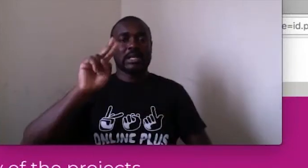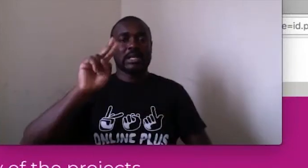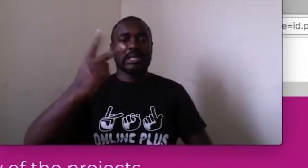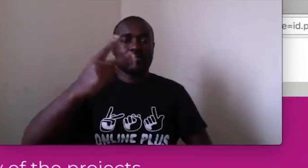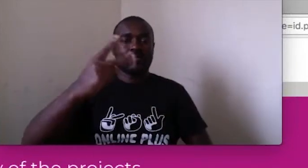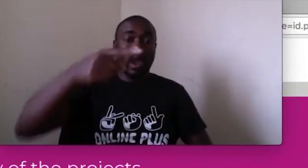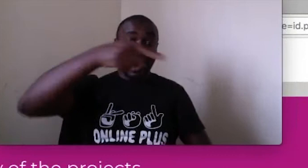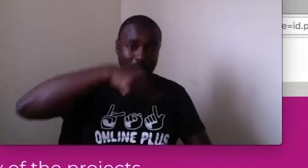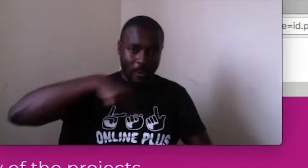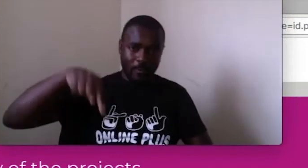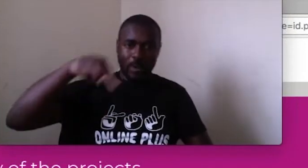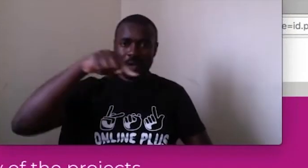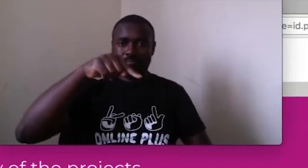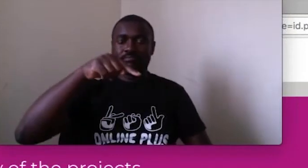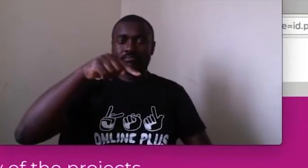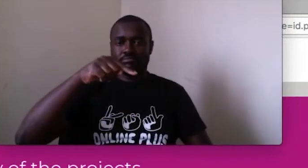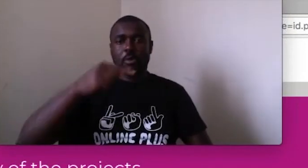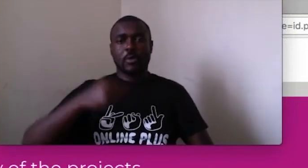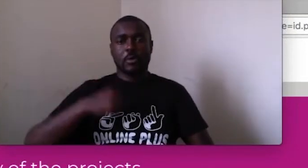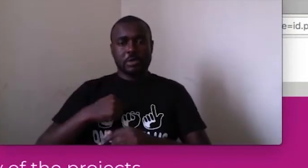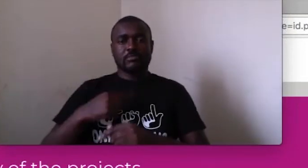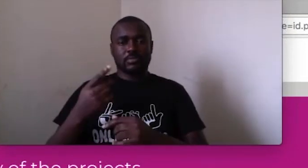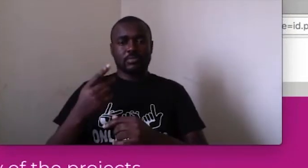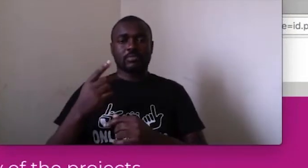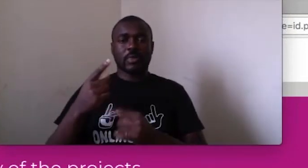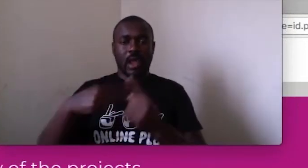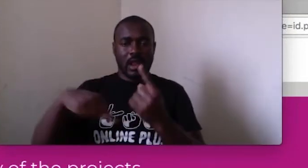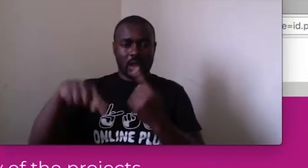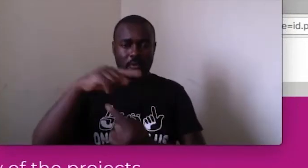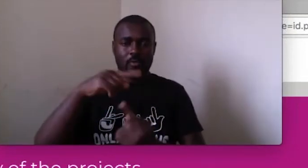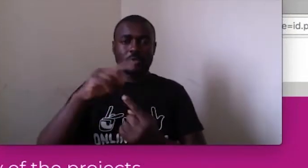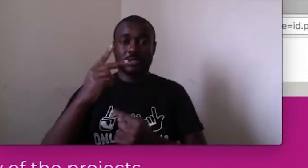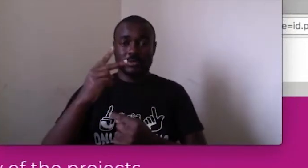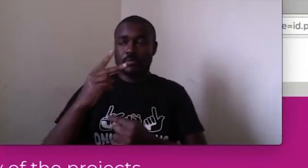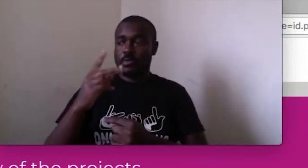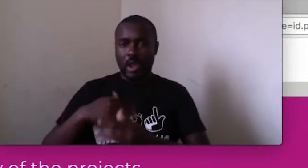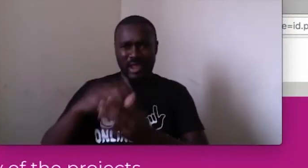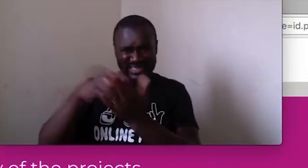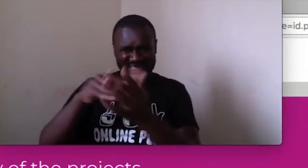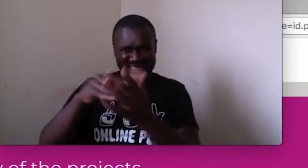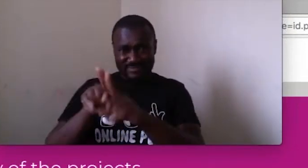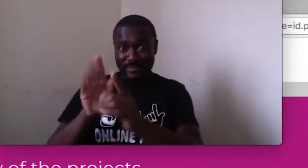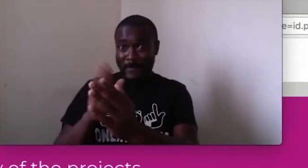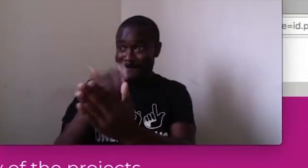There was a second grant, a second cycle which was open at the same place